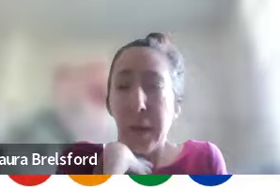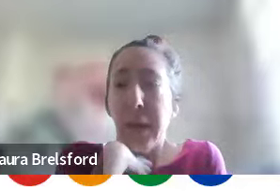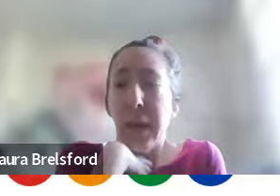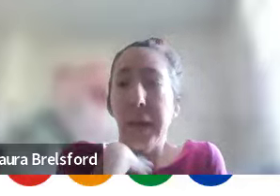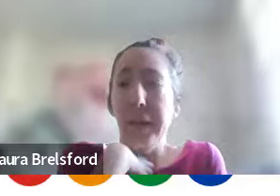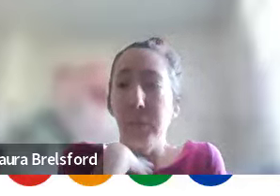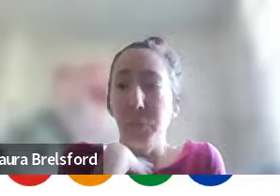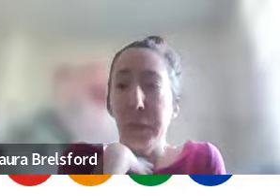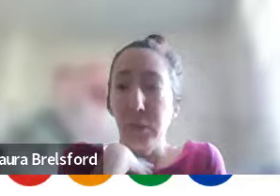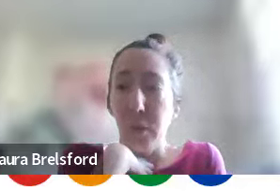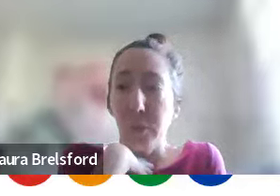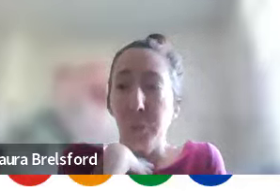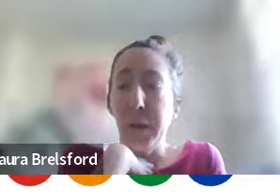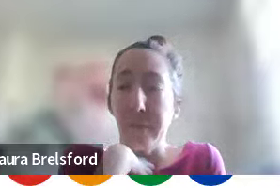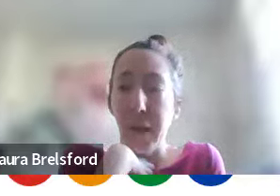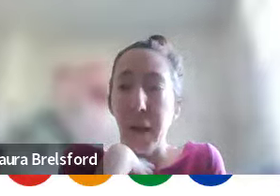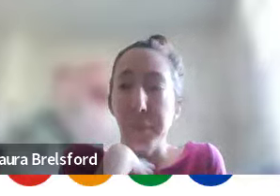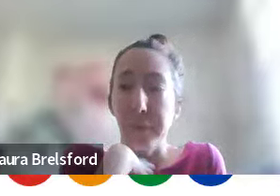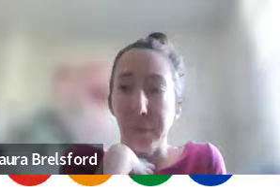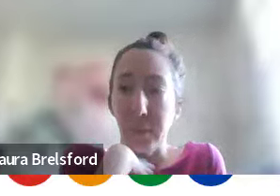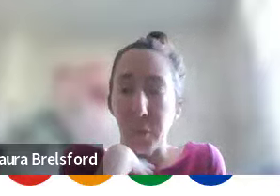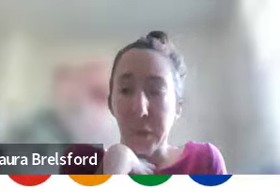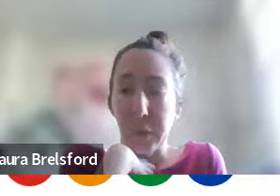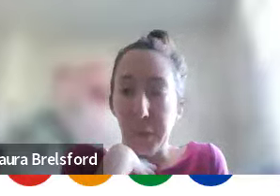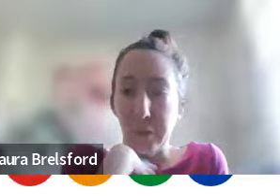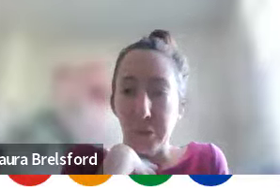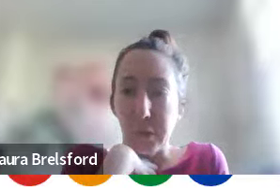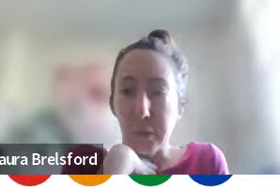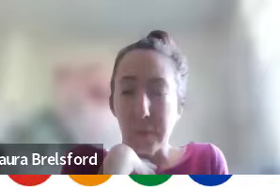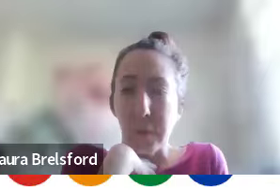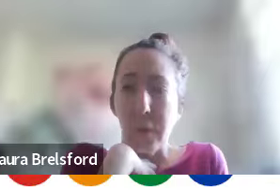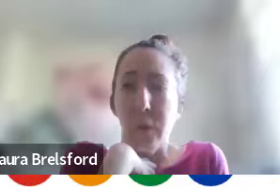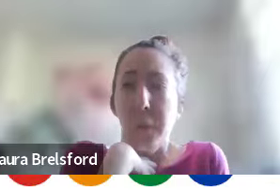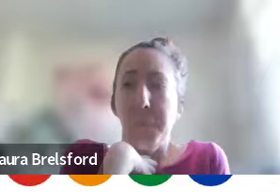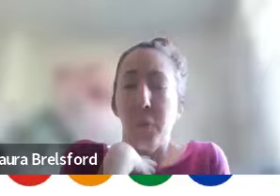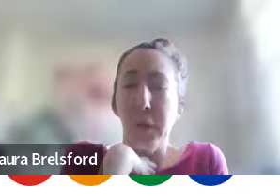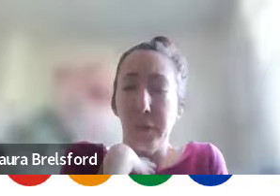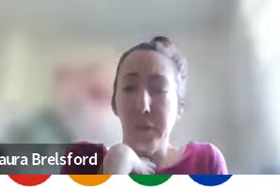AND THAT'S THE CASE AT SWAMPSCOTT.